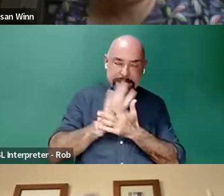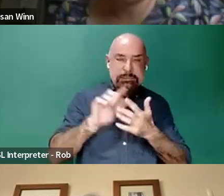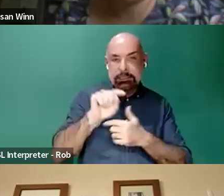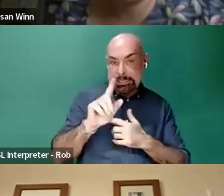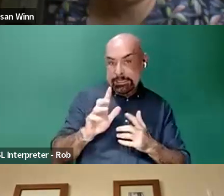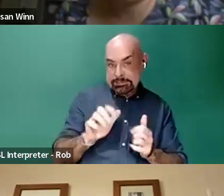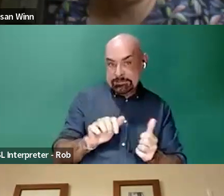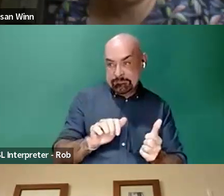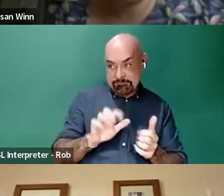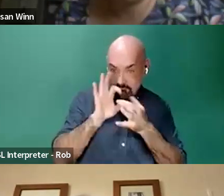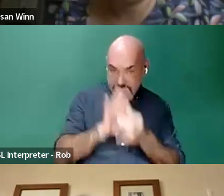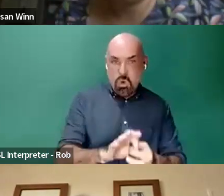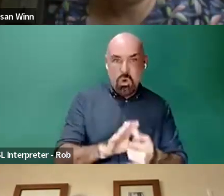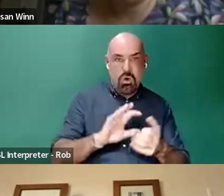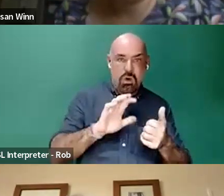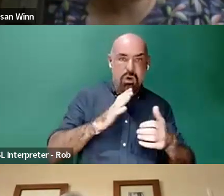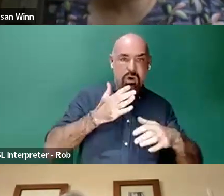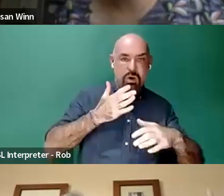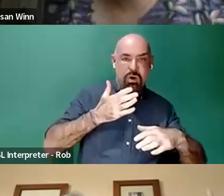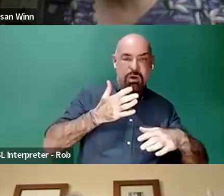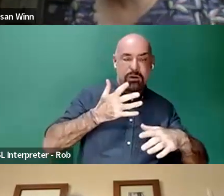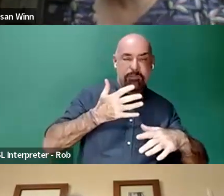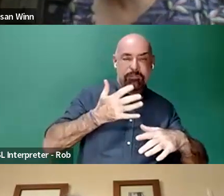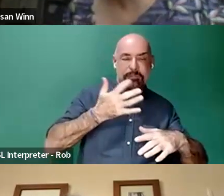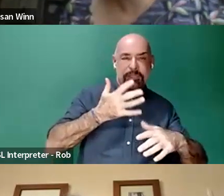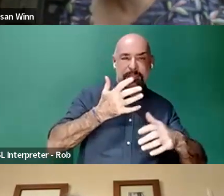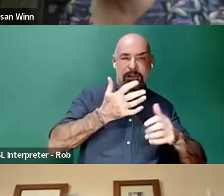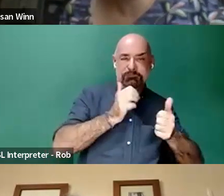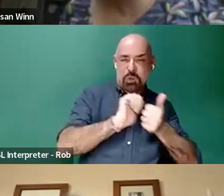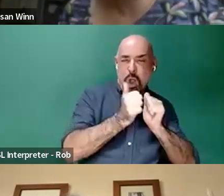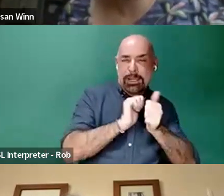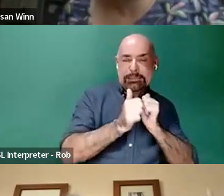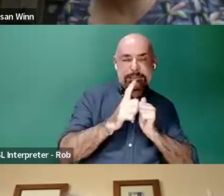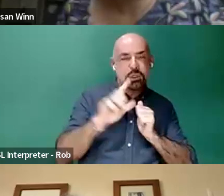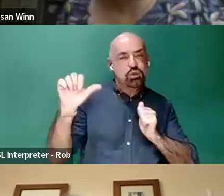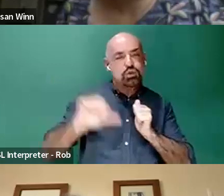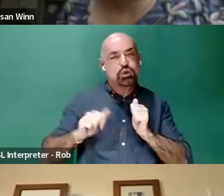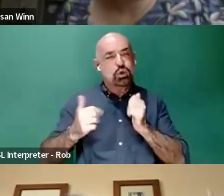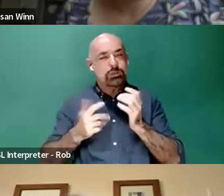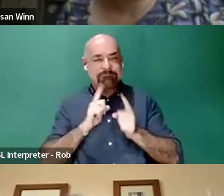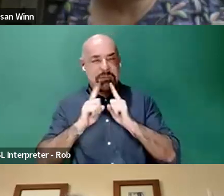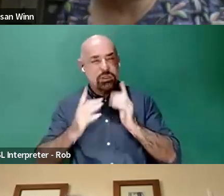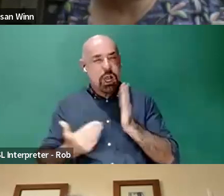So it's important that we keep that information updated. One of the next things we're going to do is a follow up survey.